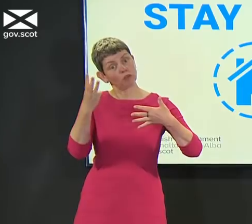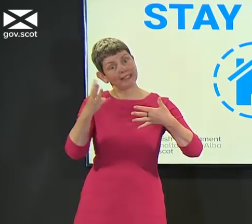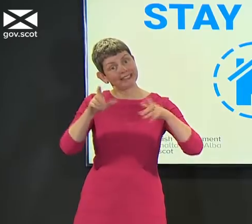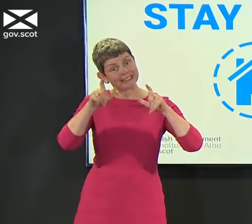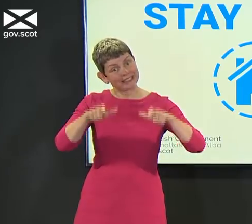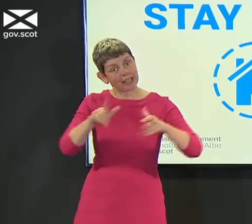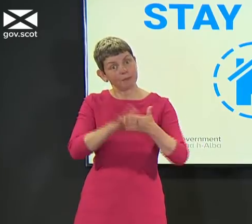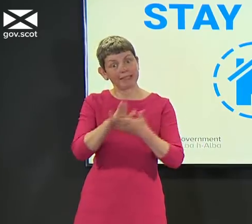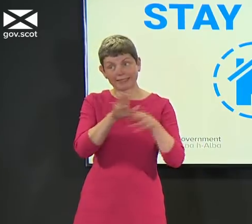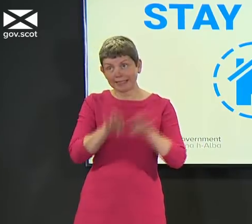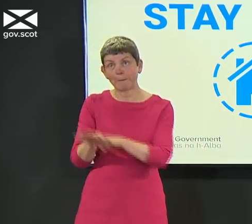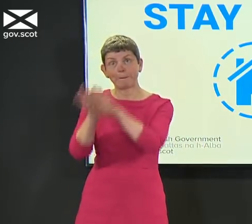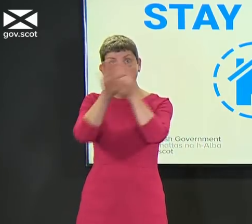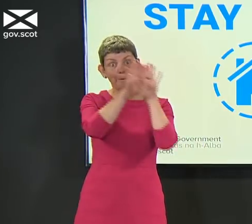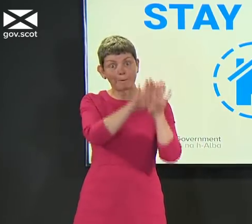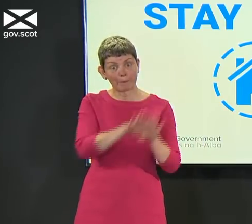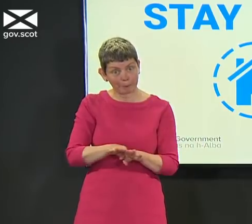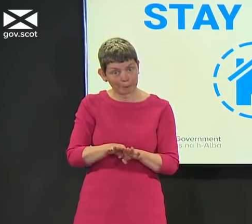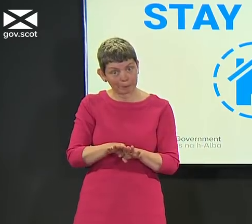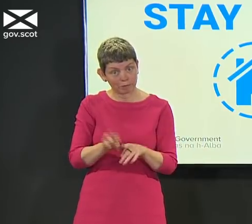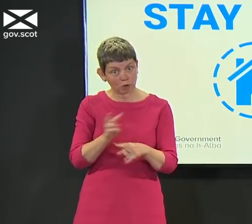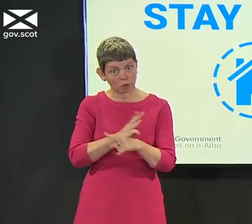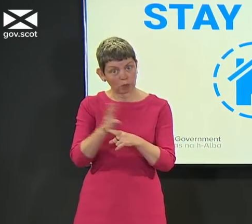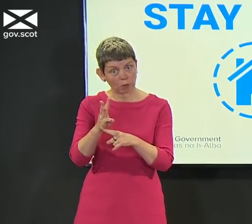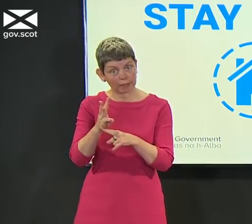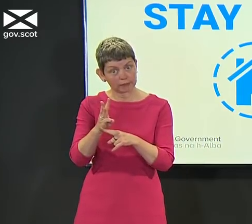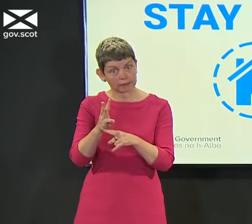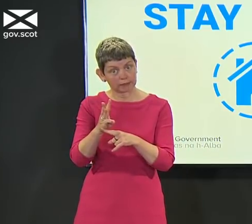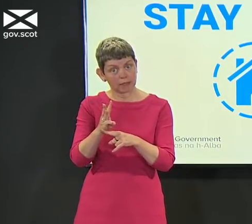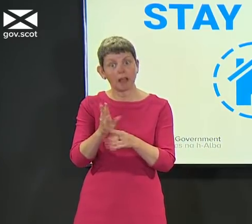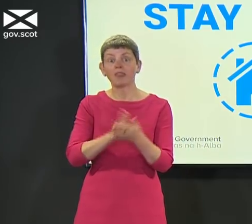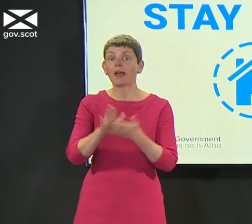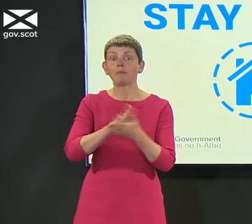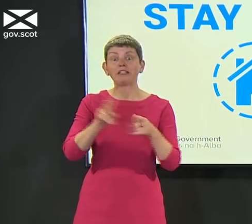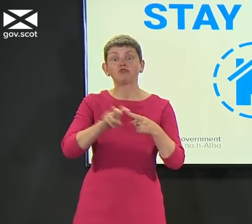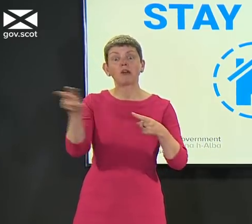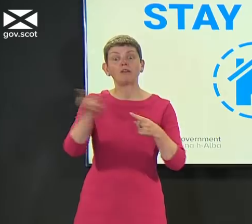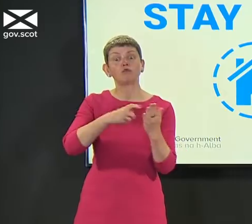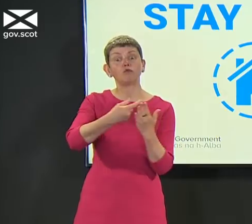of the country for a further three weeks to enable the lifting of travel restrictions and the opening